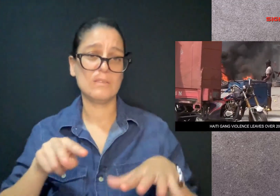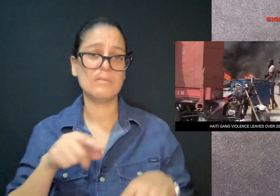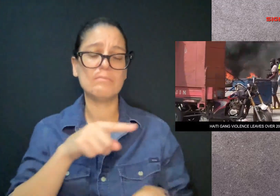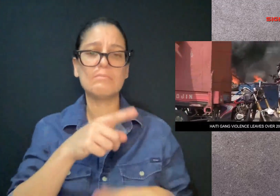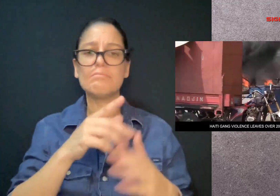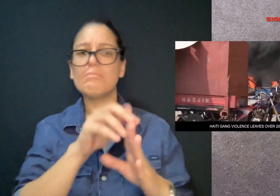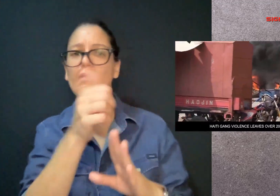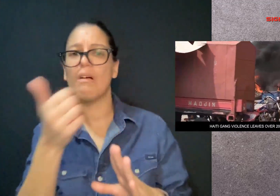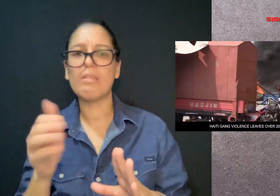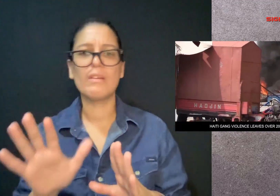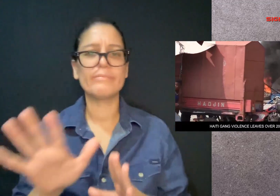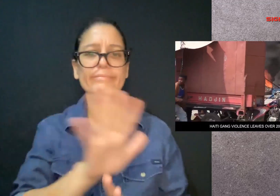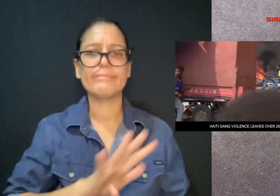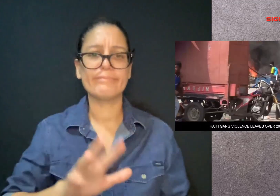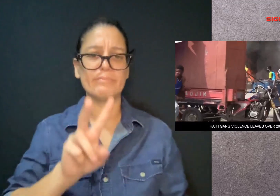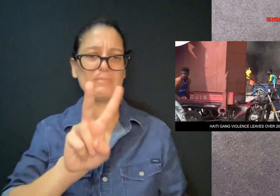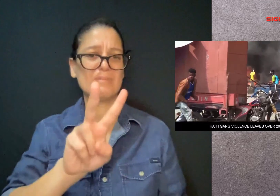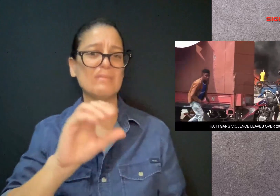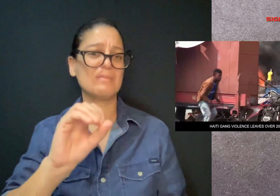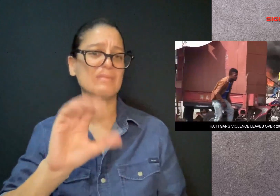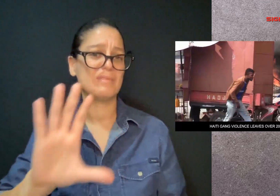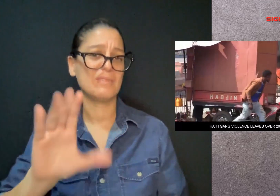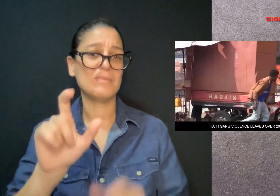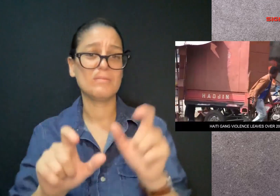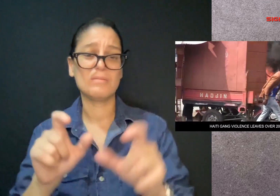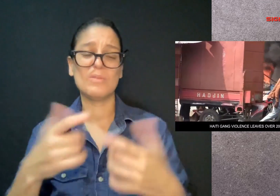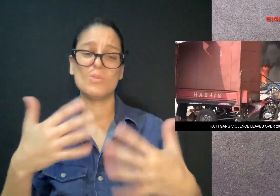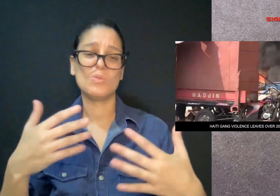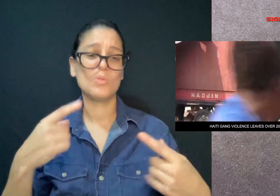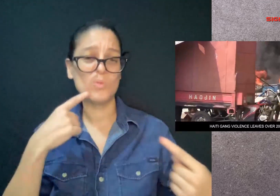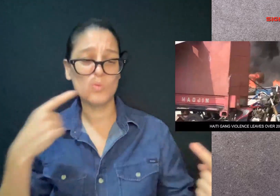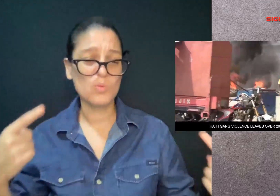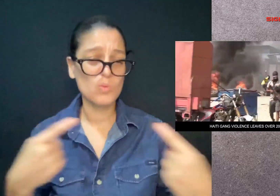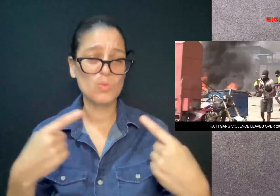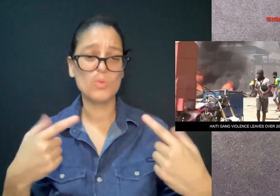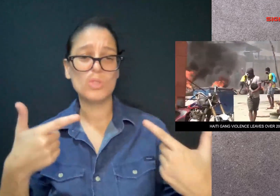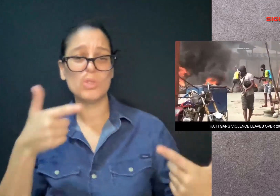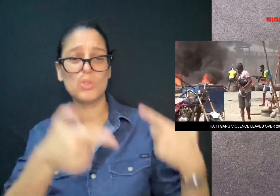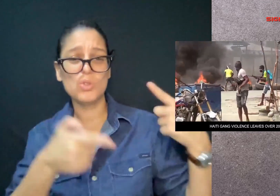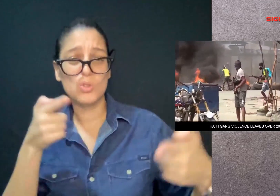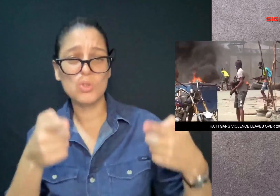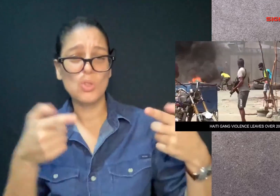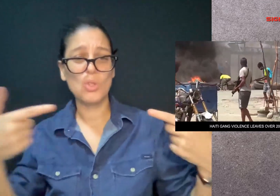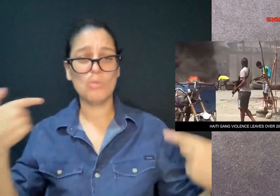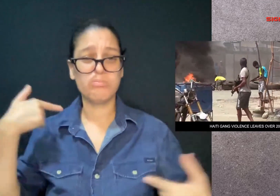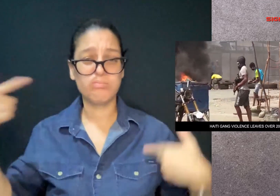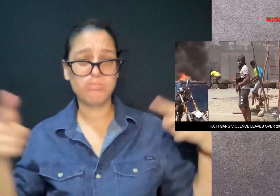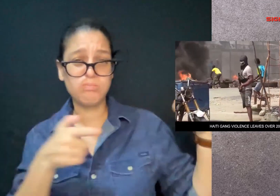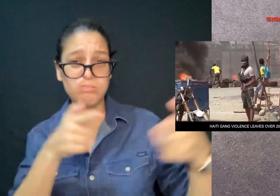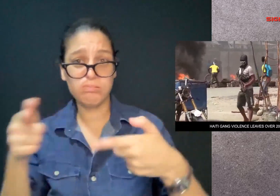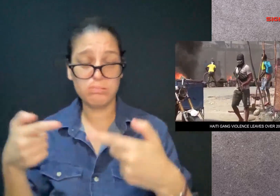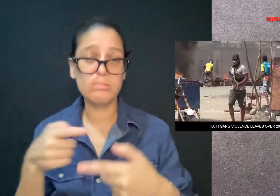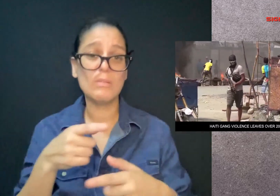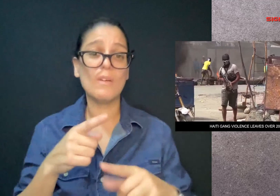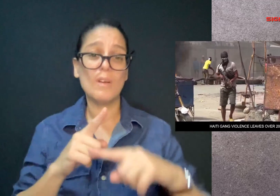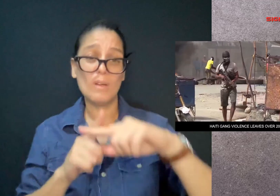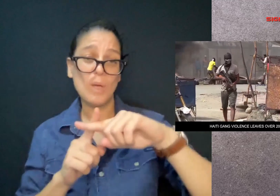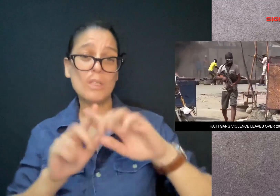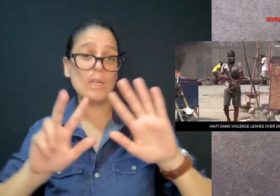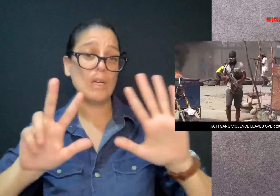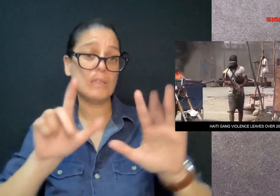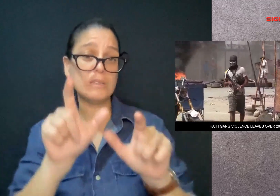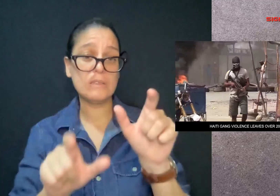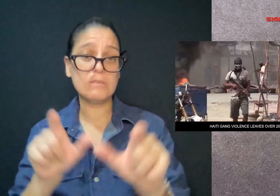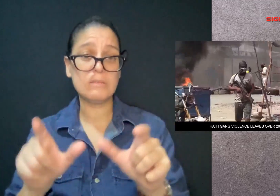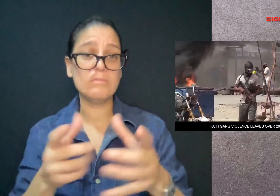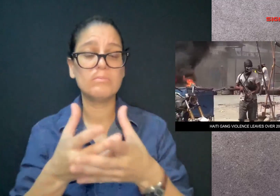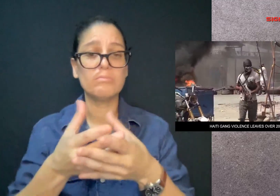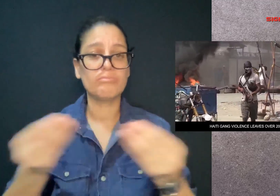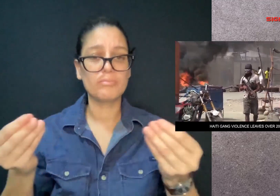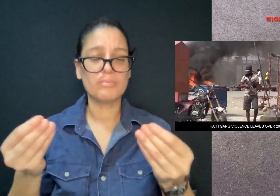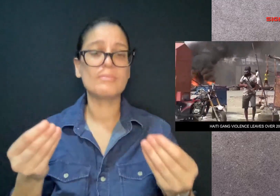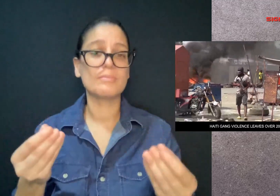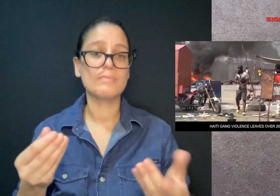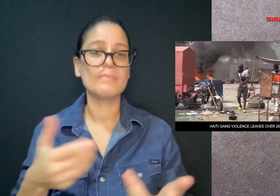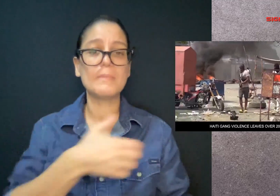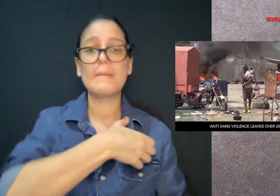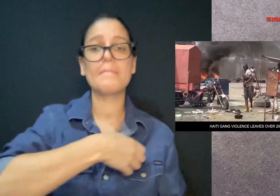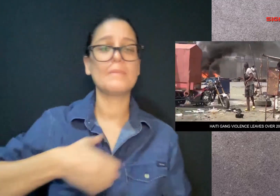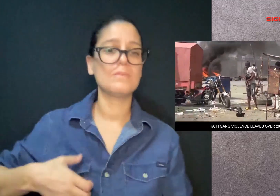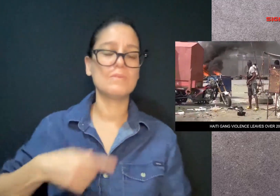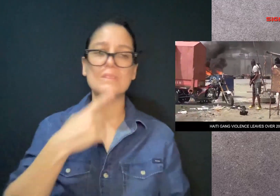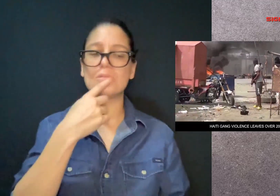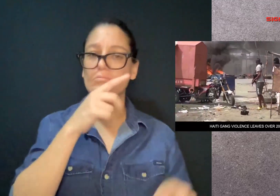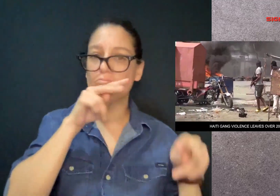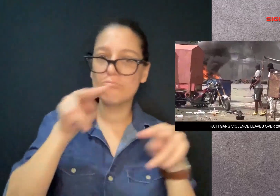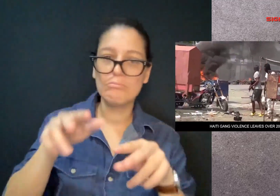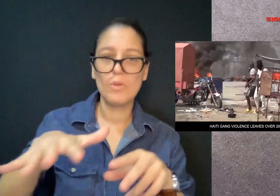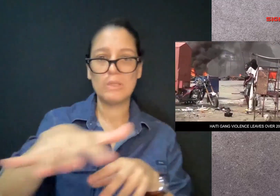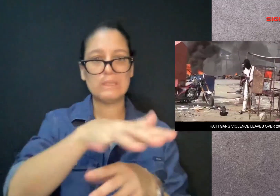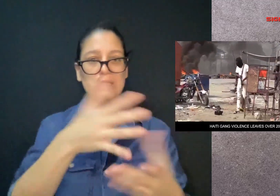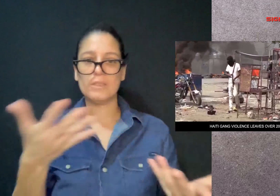8 in addition 205 people have suffered gunshot wounds and eight people are missing the mayor